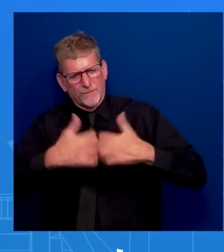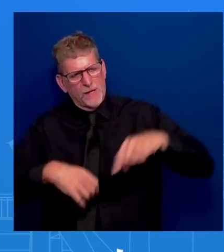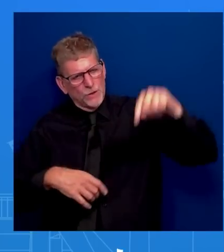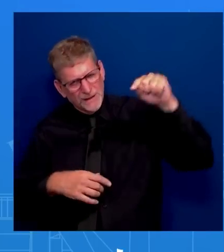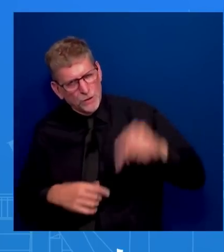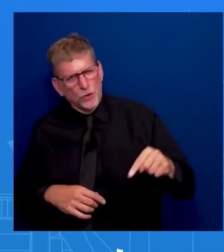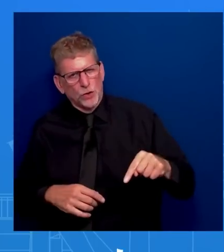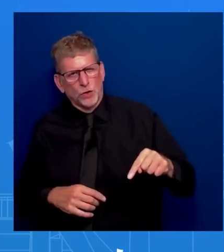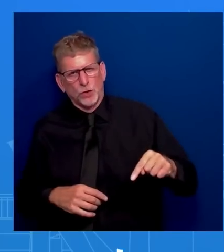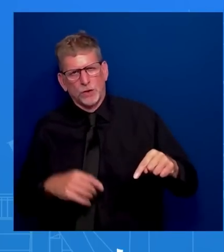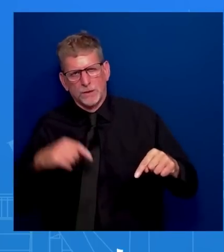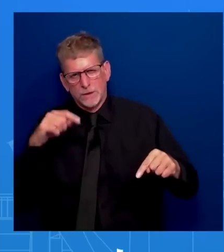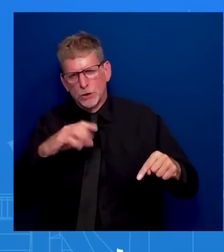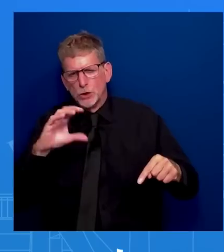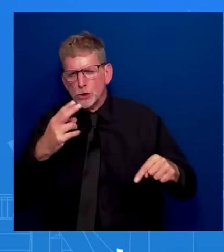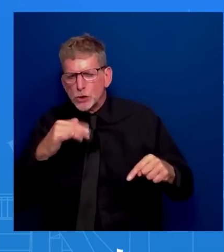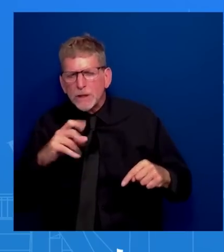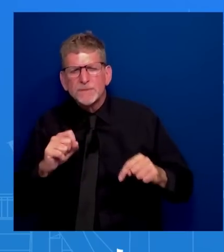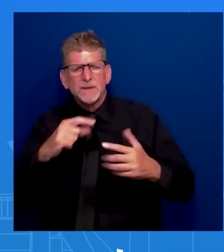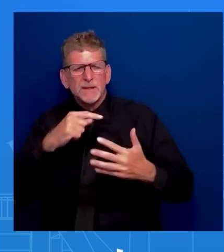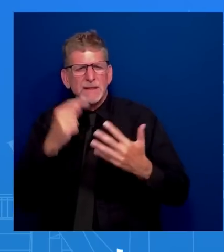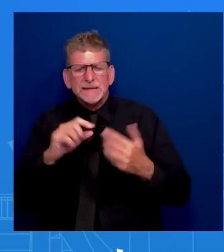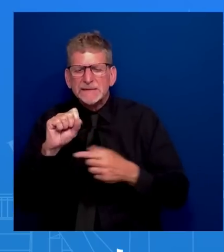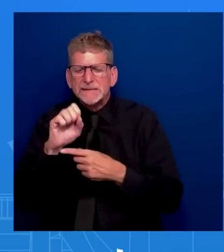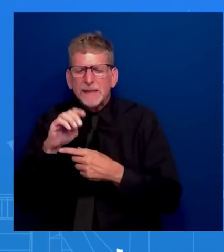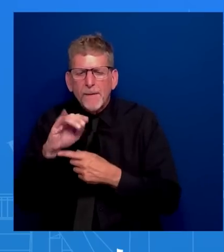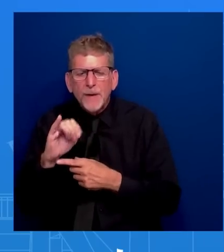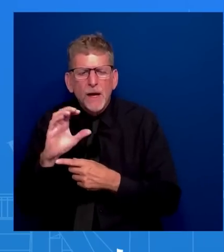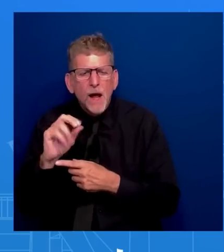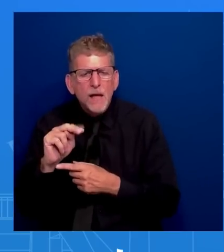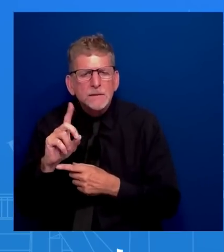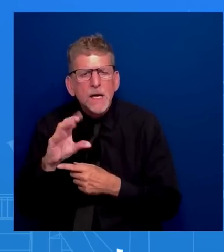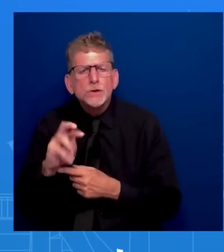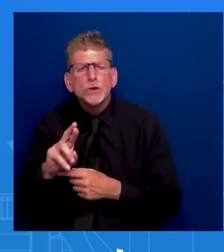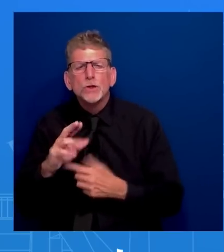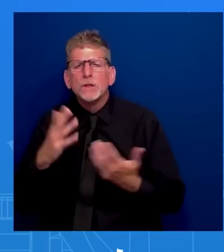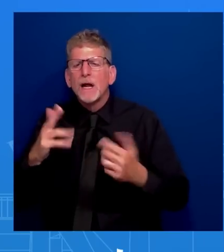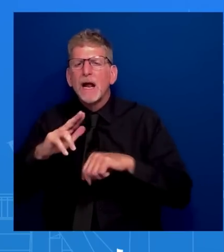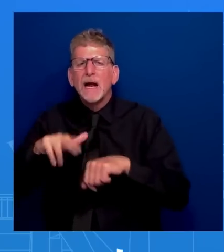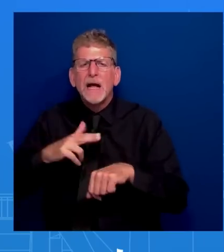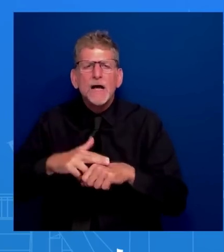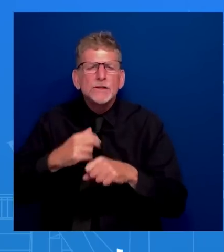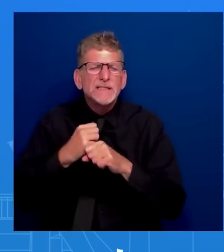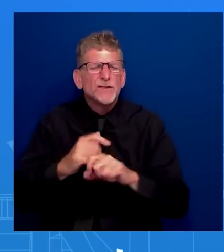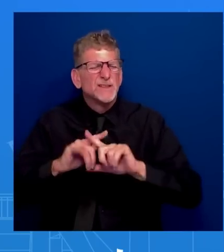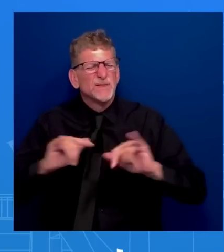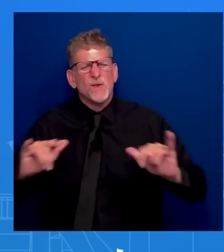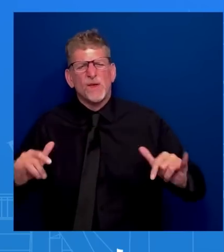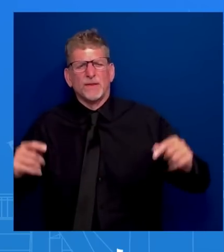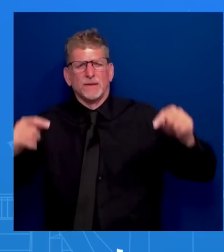as you mentioned -- even our national security -- strengthening our national security is going to be important in chips. Strengthening our supply chain